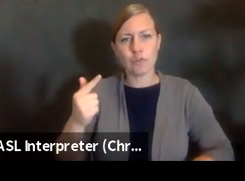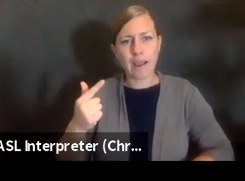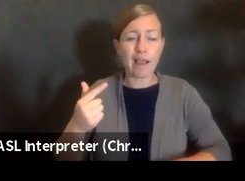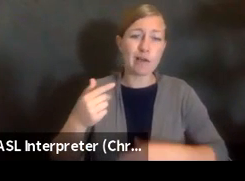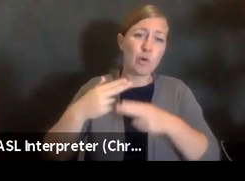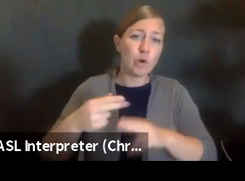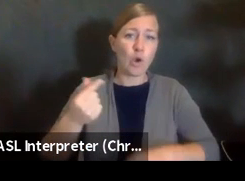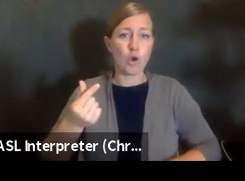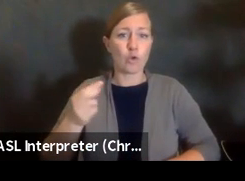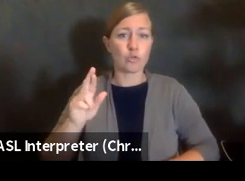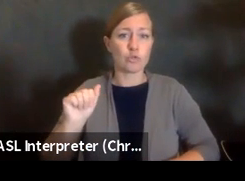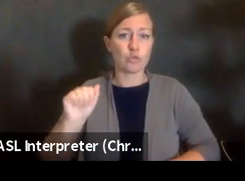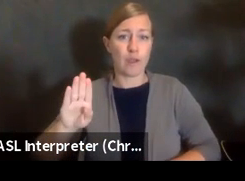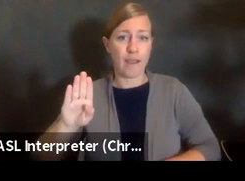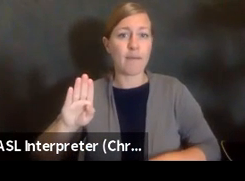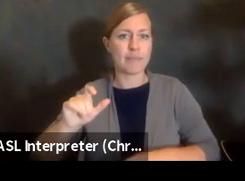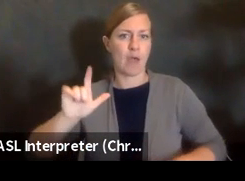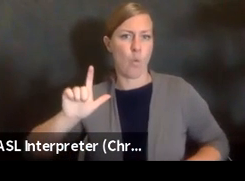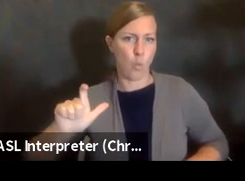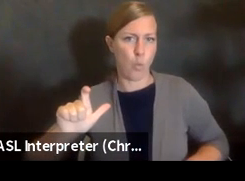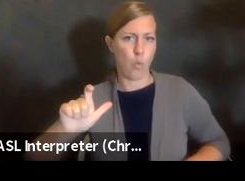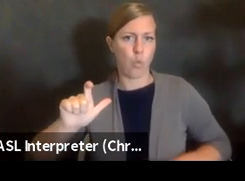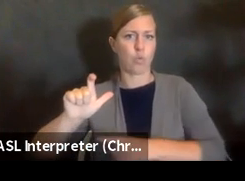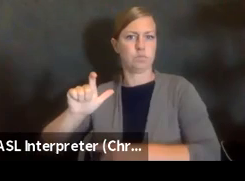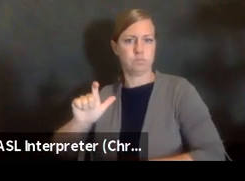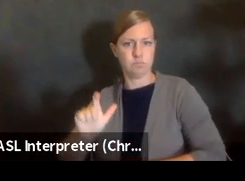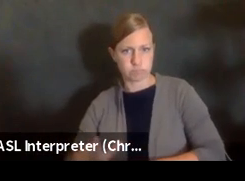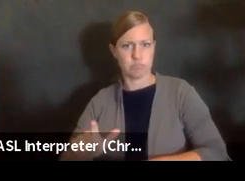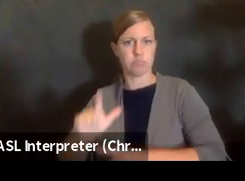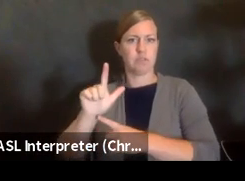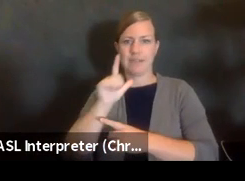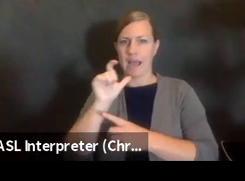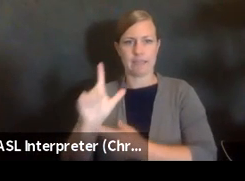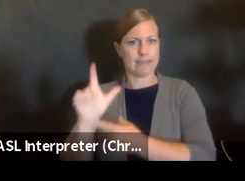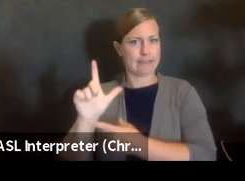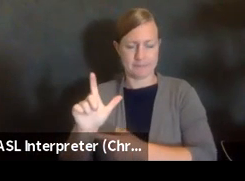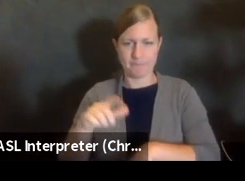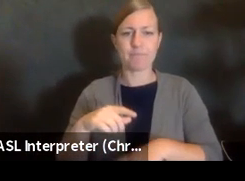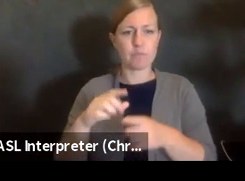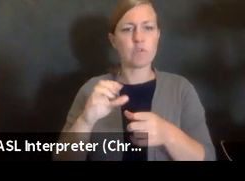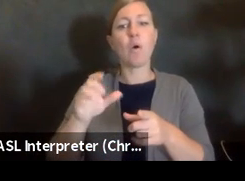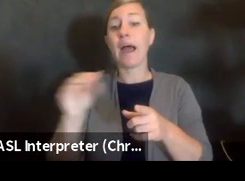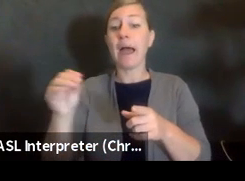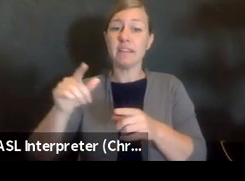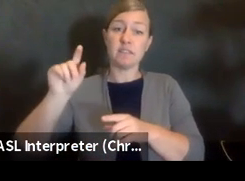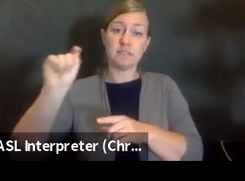Jeff Crawford: And Katherine thanks for showing that dot dot dot on the side. You can definitely change it by moving it down or just grabbing it and moving it.